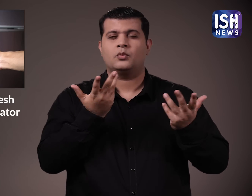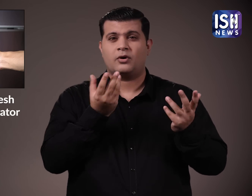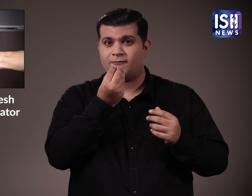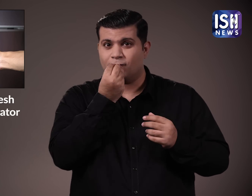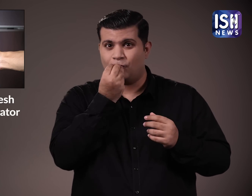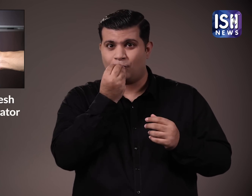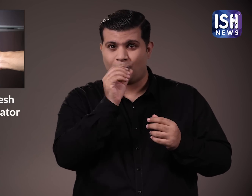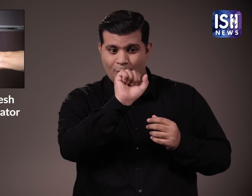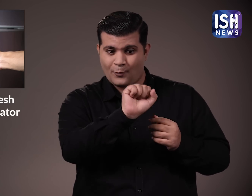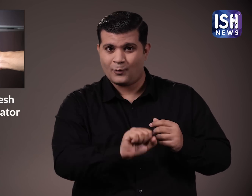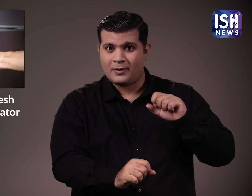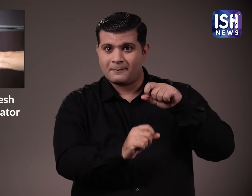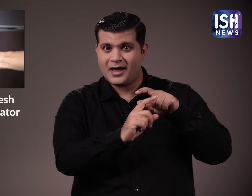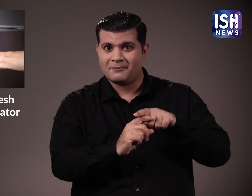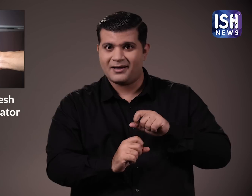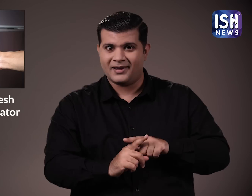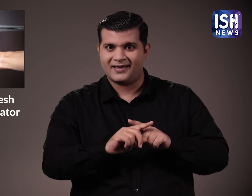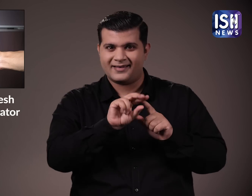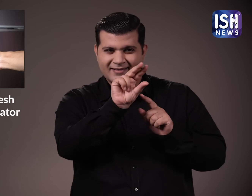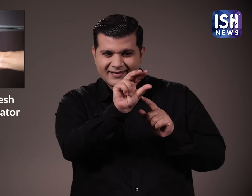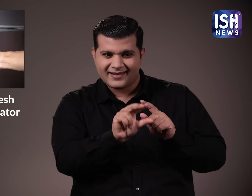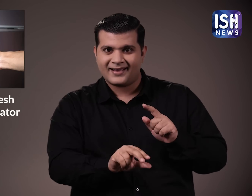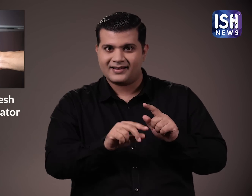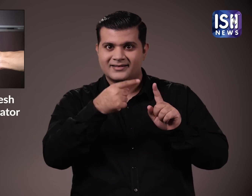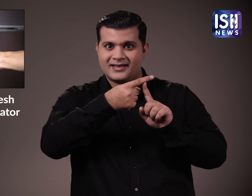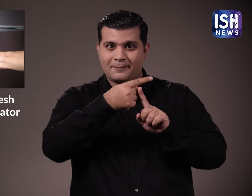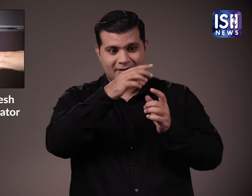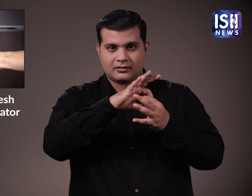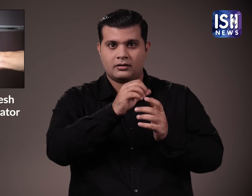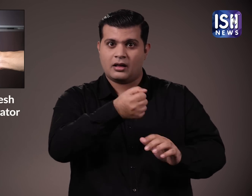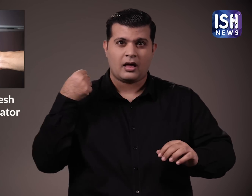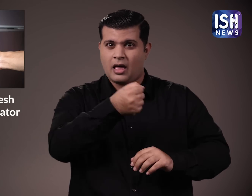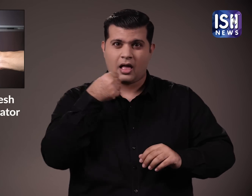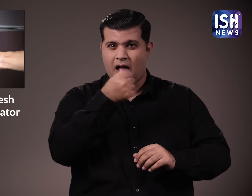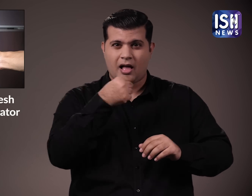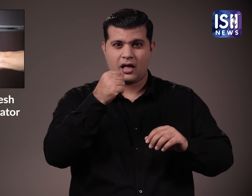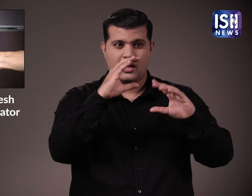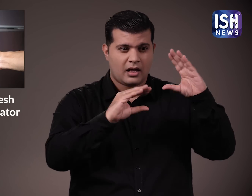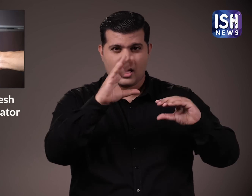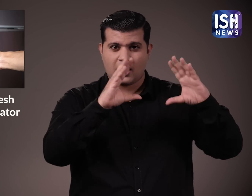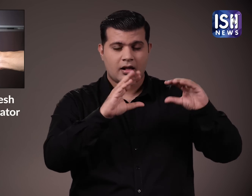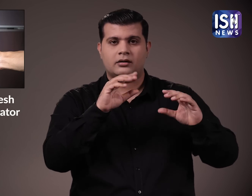This is because the temperature is set as per the food. Opening and closing the door frequently will imbalance the temperature.